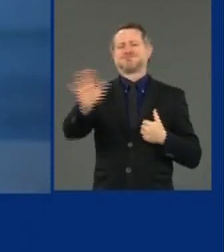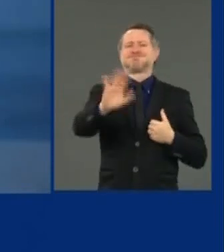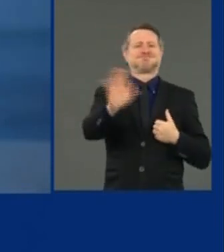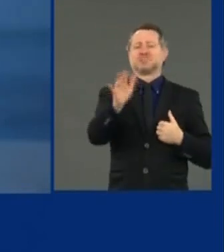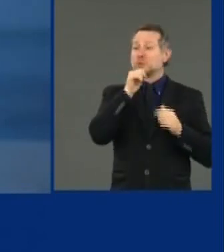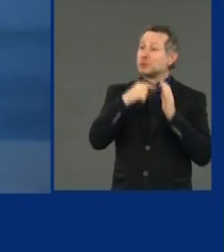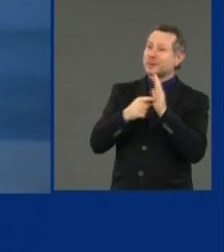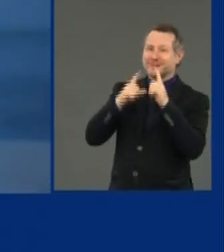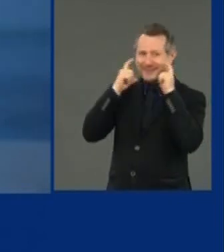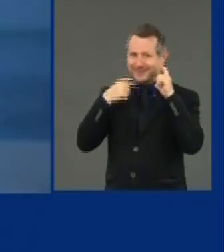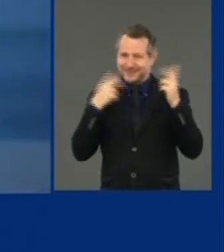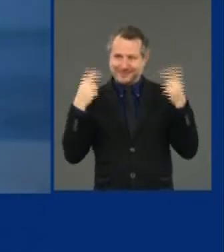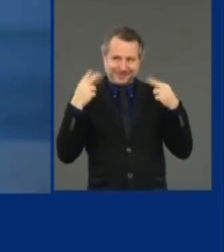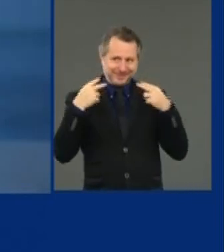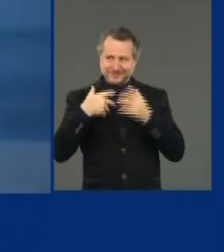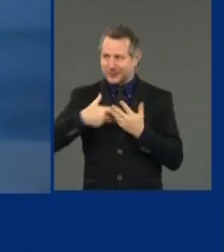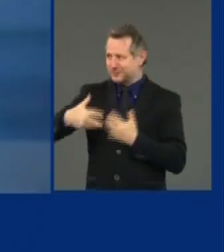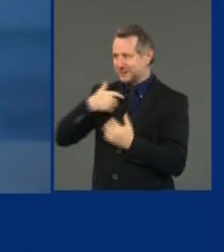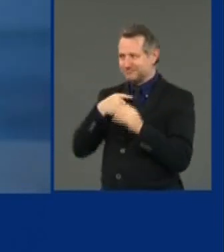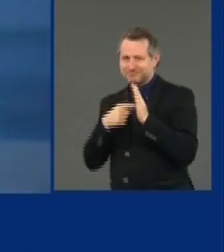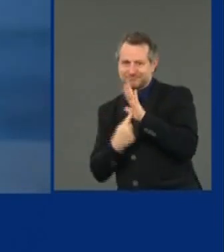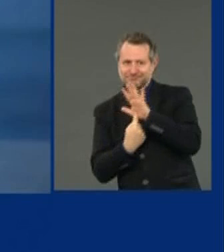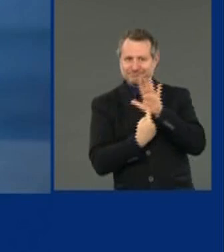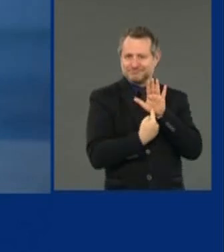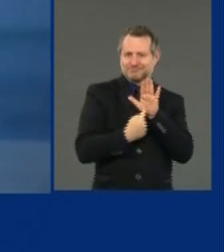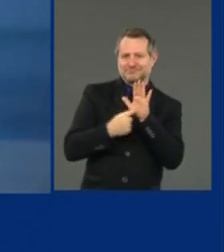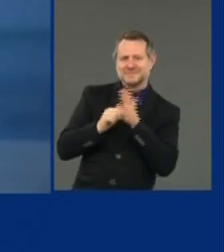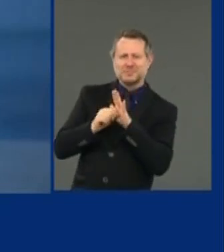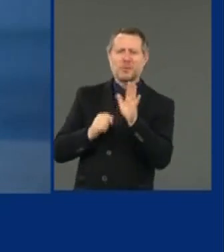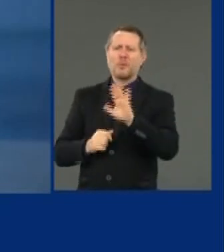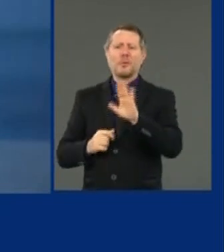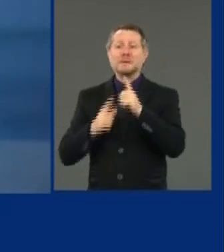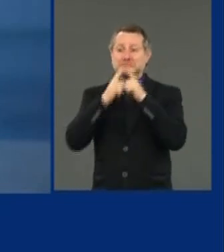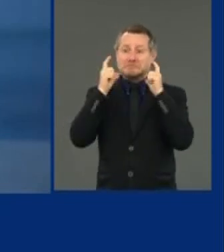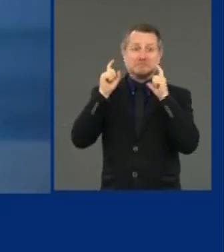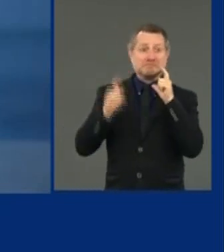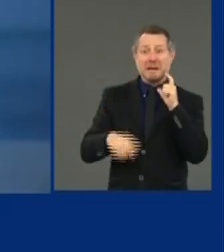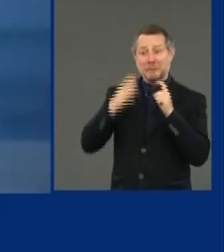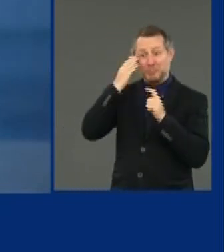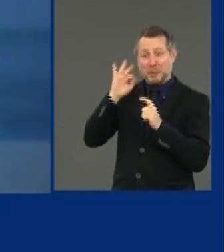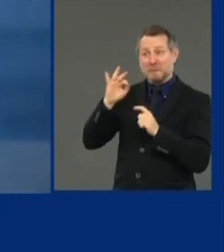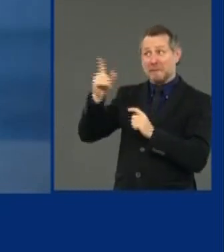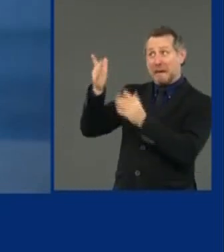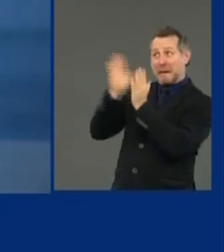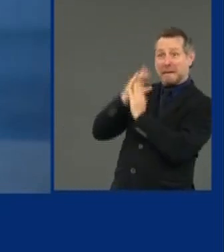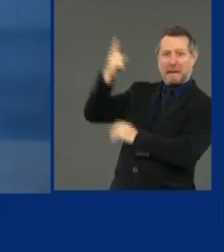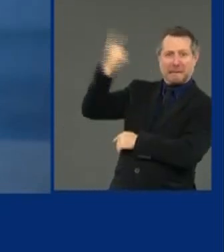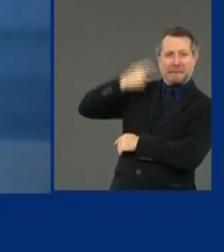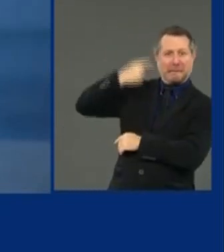SYMBOL, RIGHT. THIS IS NOT DO IT BECAUSE WE'RE